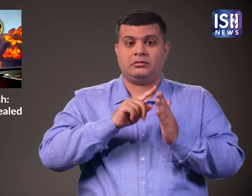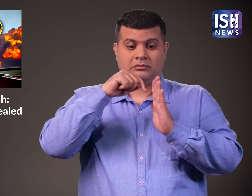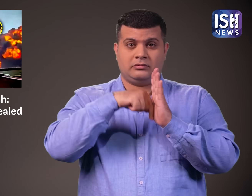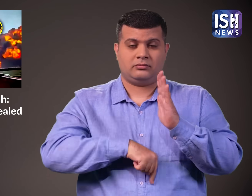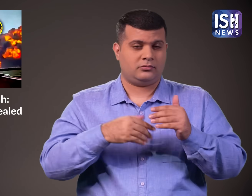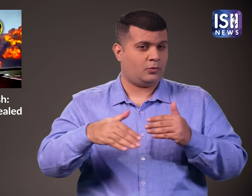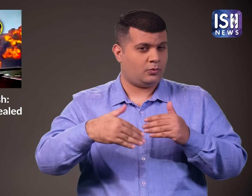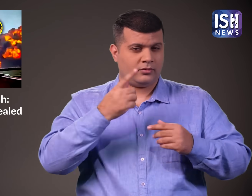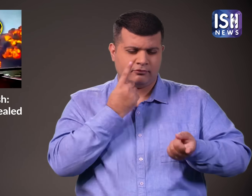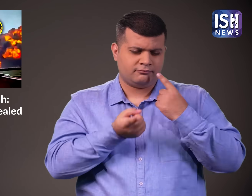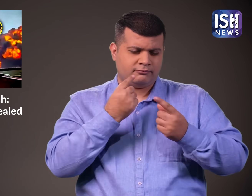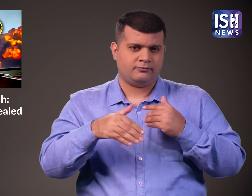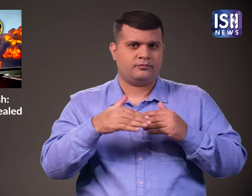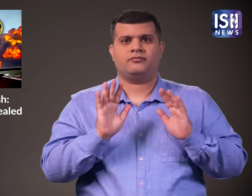An in-depth report will be shared later.